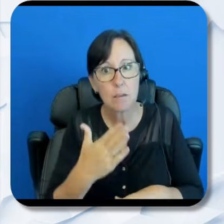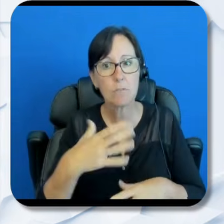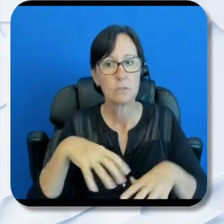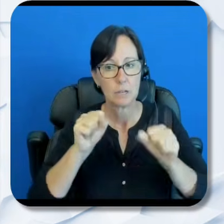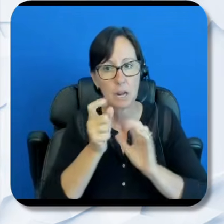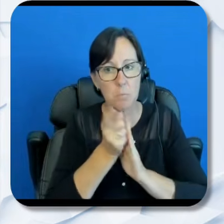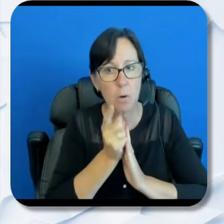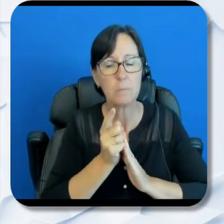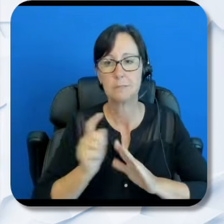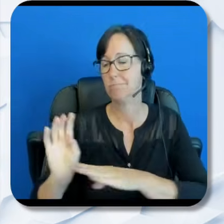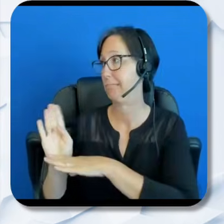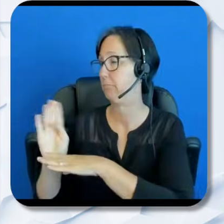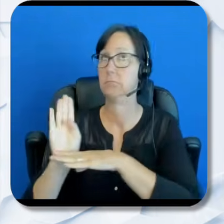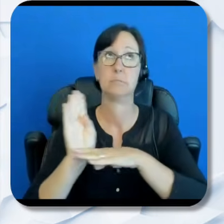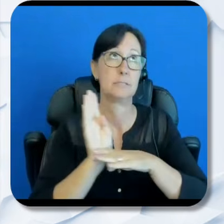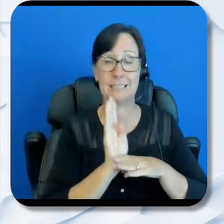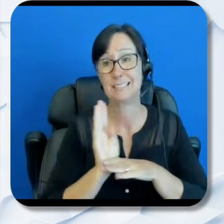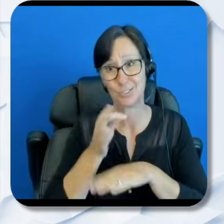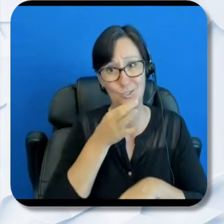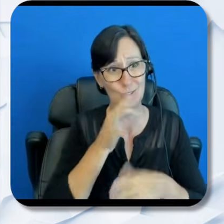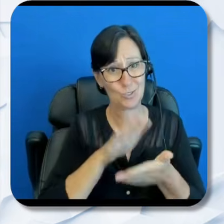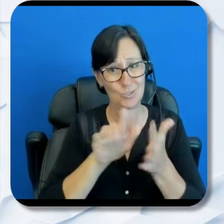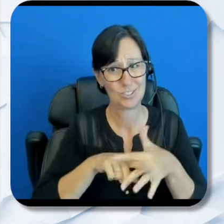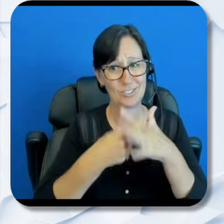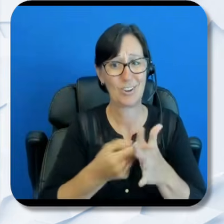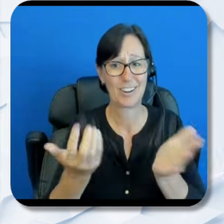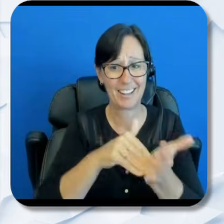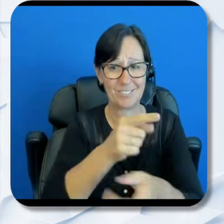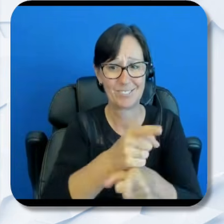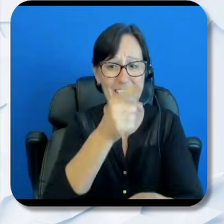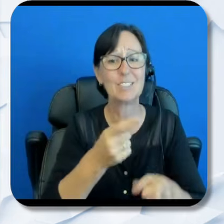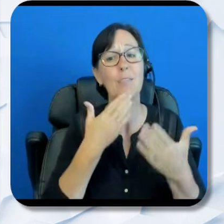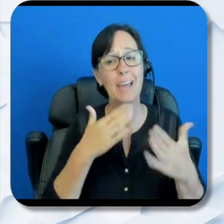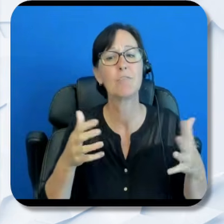schedule getting ready for the upcoming school year to really gain some laser